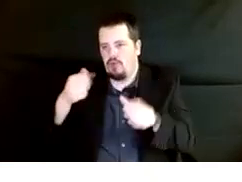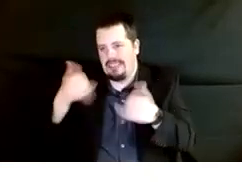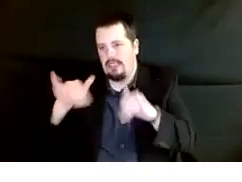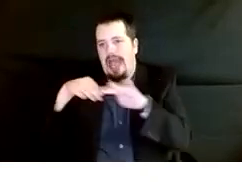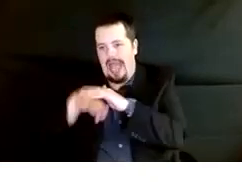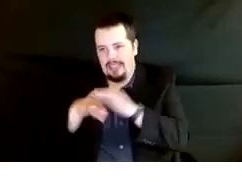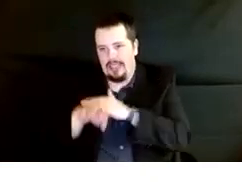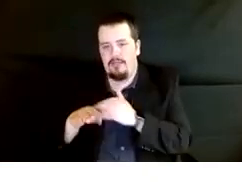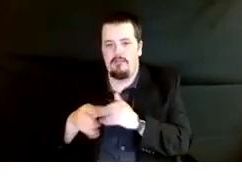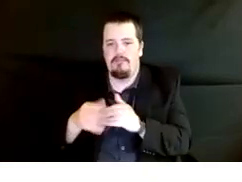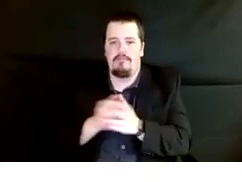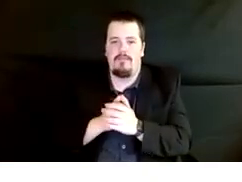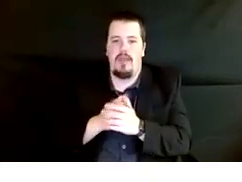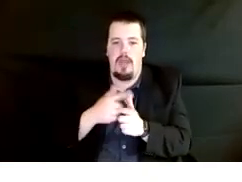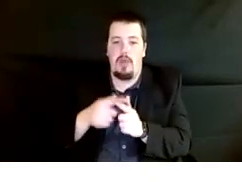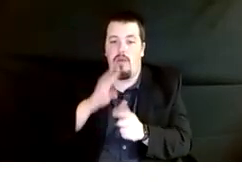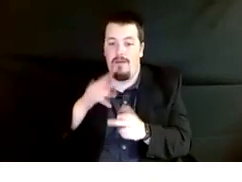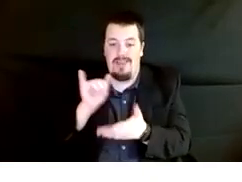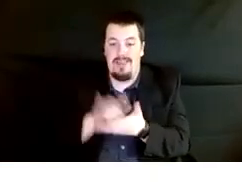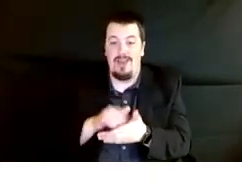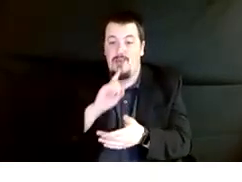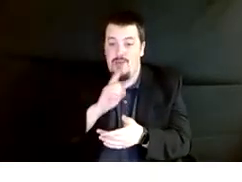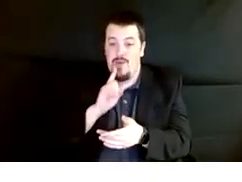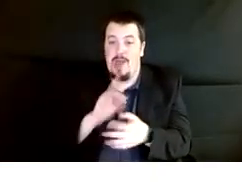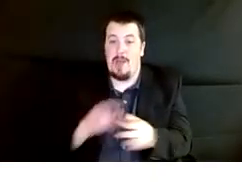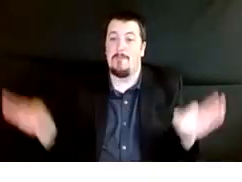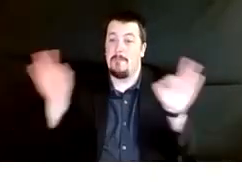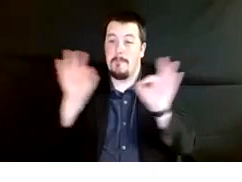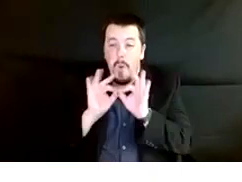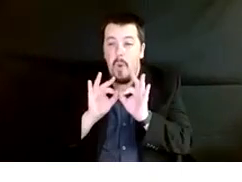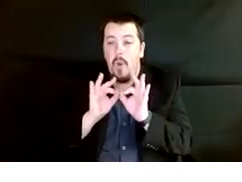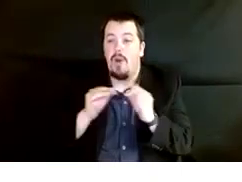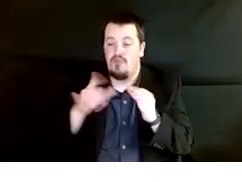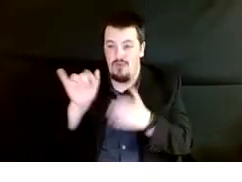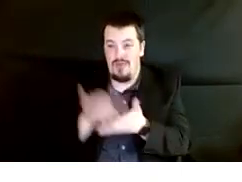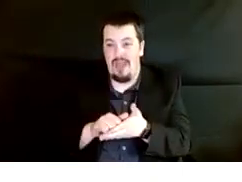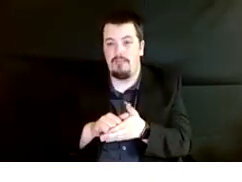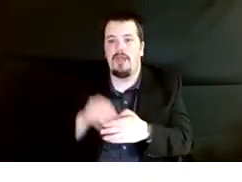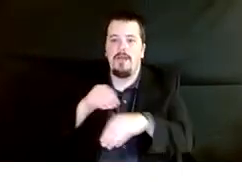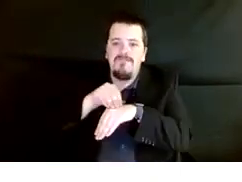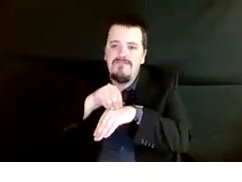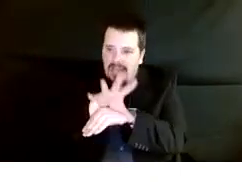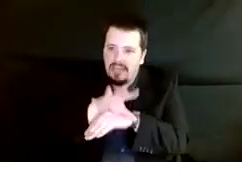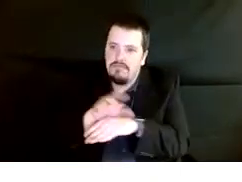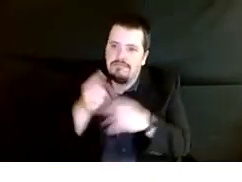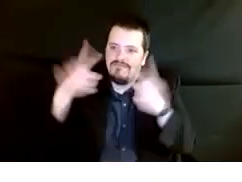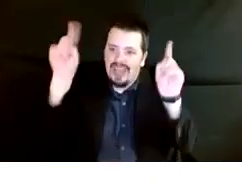as we've talked about it it's critically important that we do have as effective communication and um